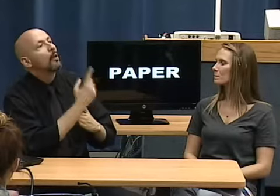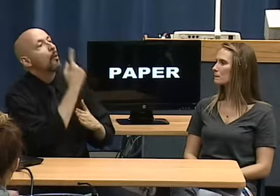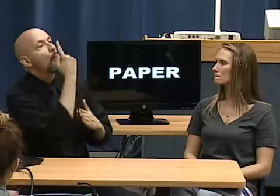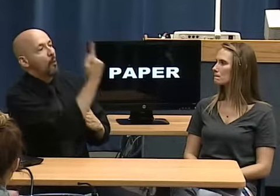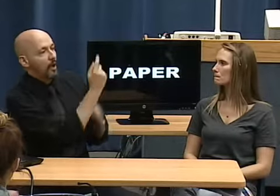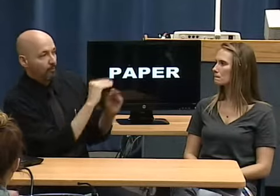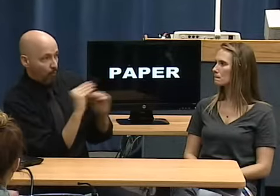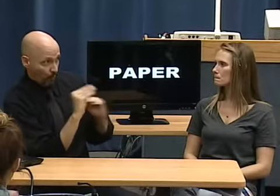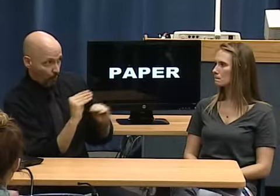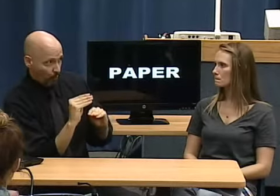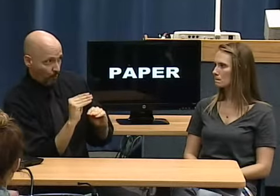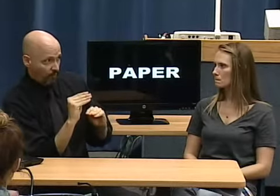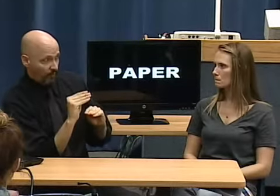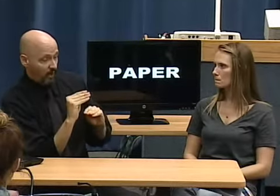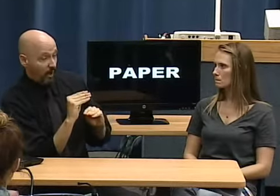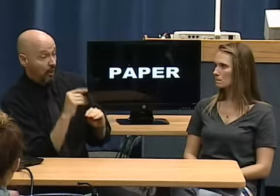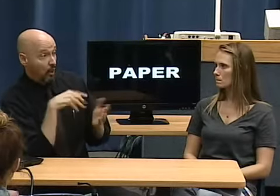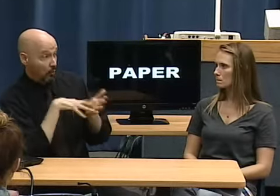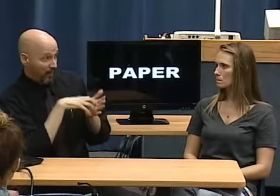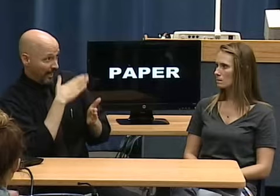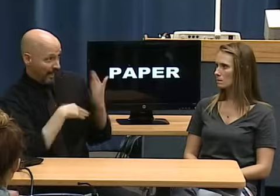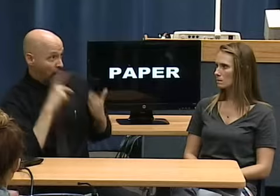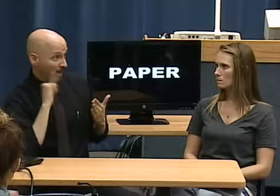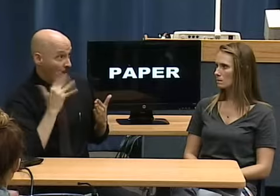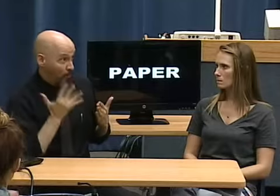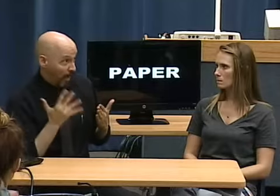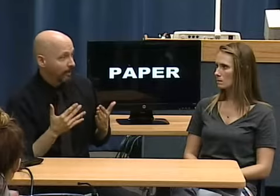one moves, and the weak hand looks like what?